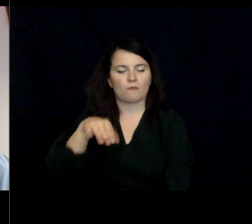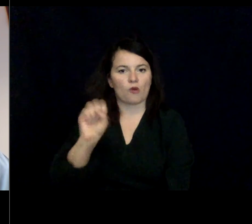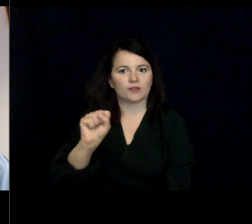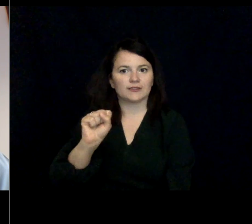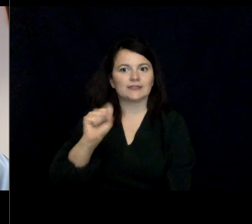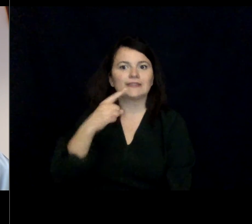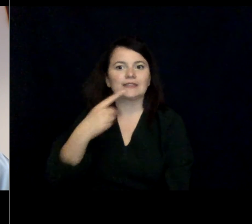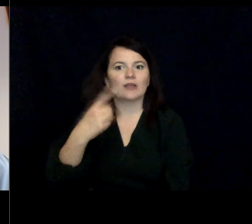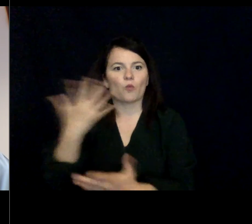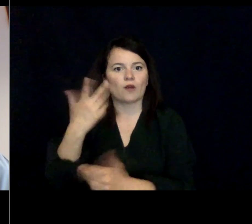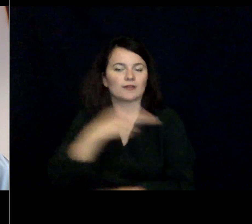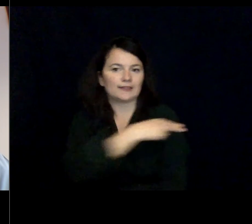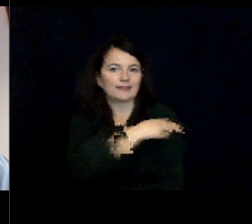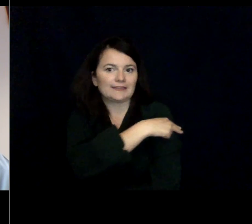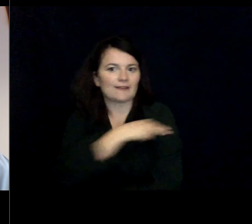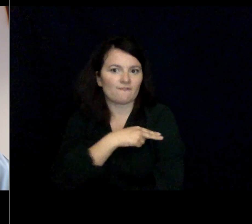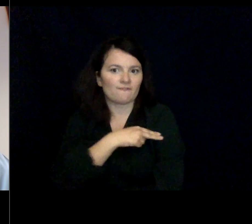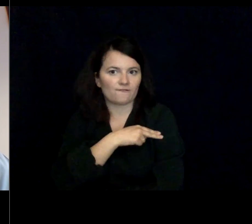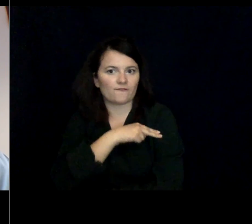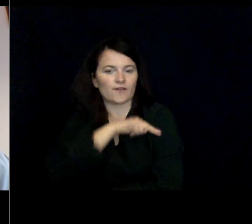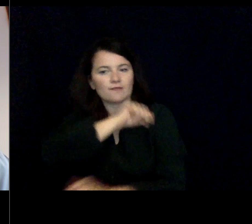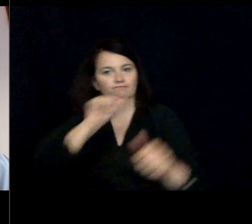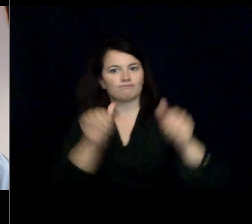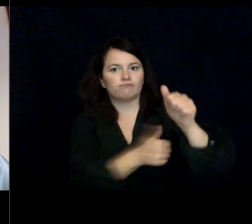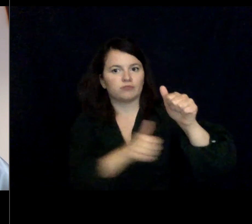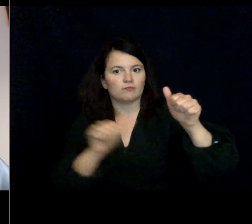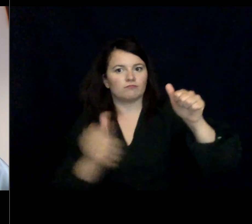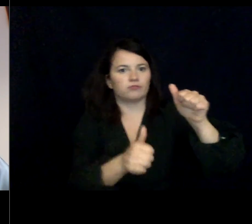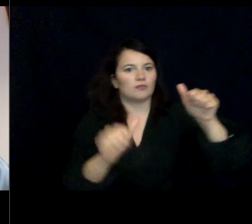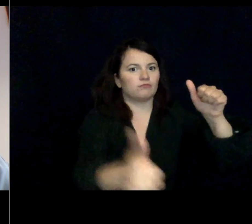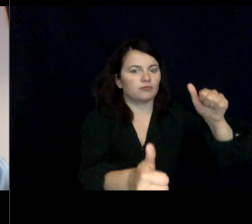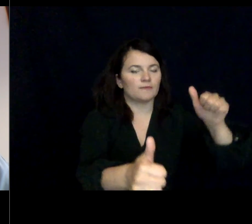I wasn't thinking about institutions. I was thinking about family support,